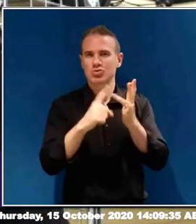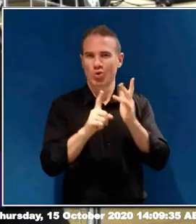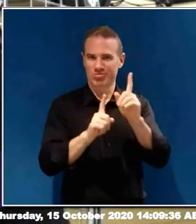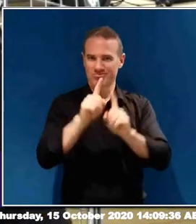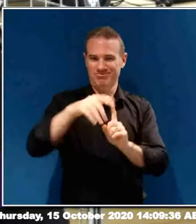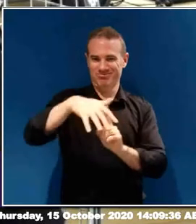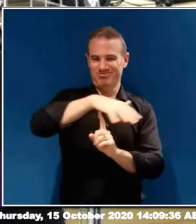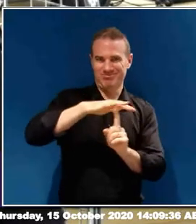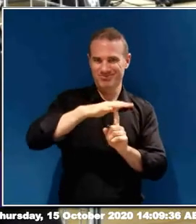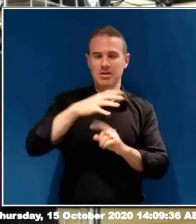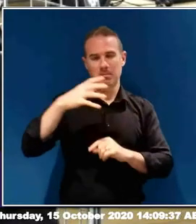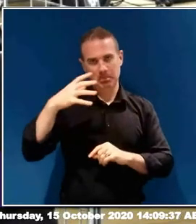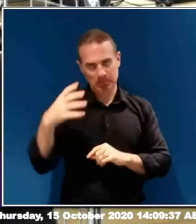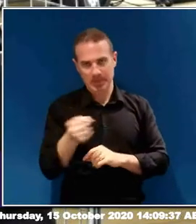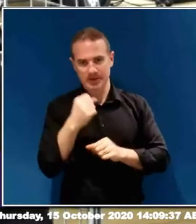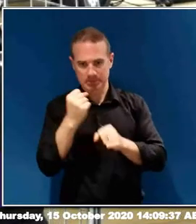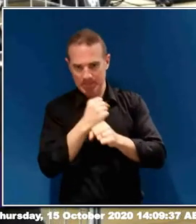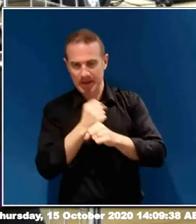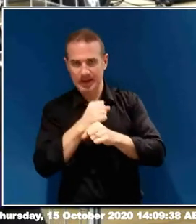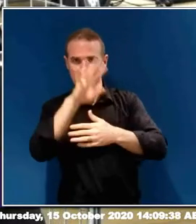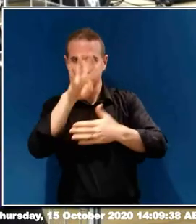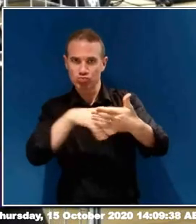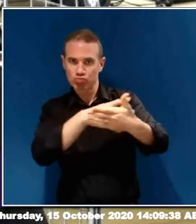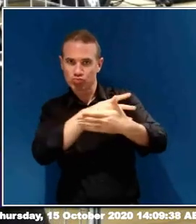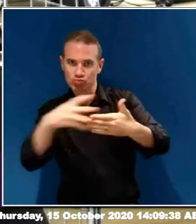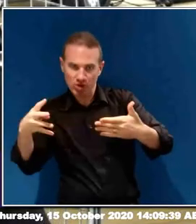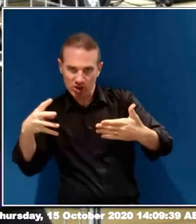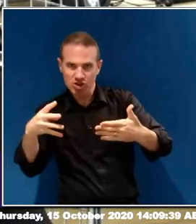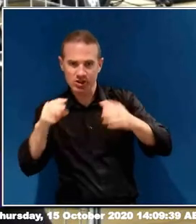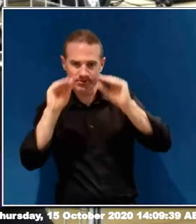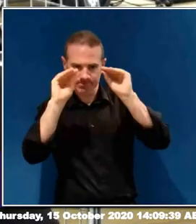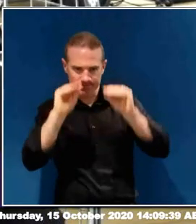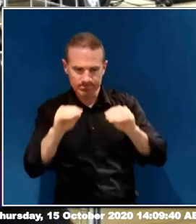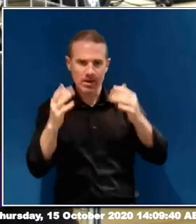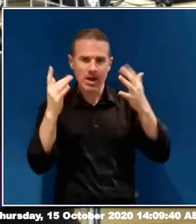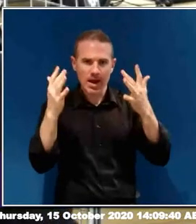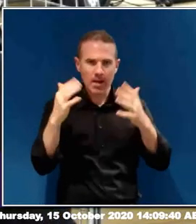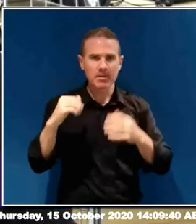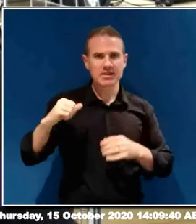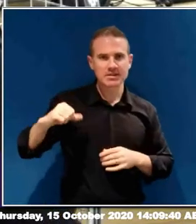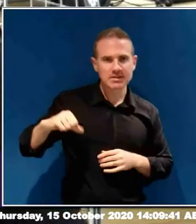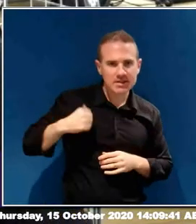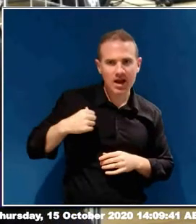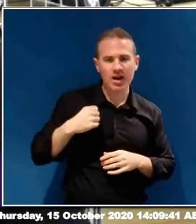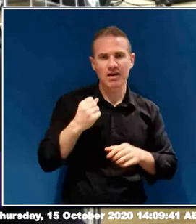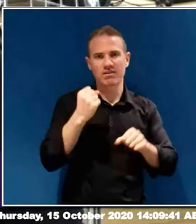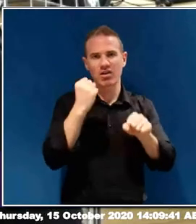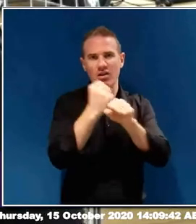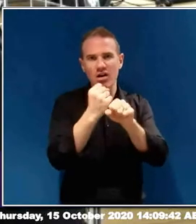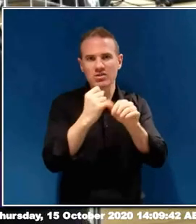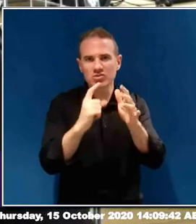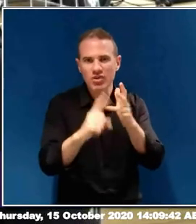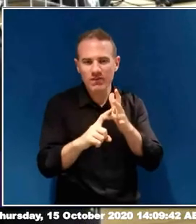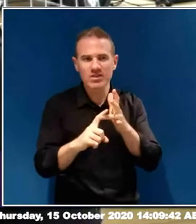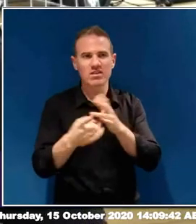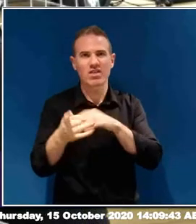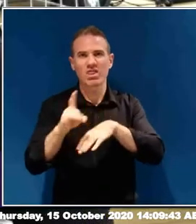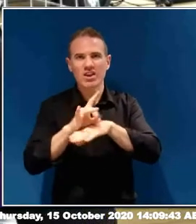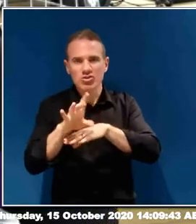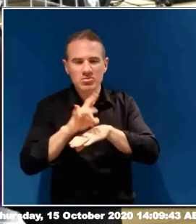with a number of staff such as guidance officers, therapists and other support staff, they will be staffing in their schools